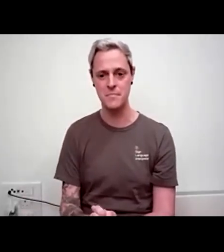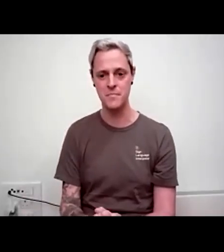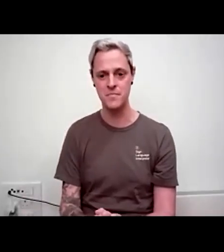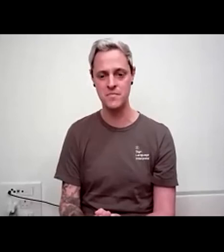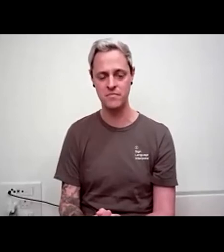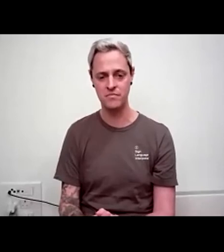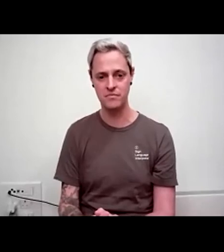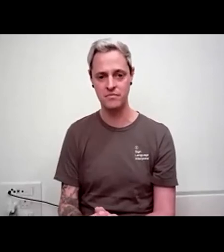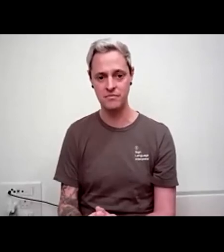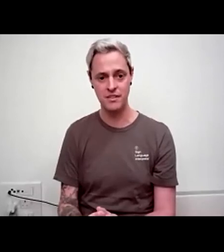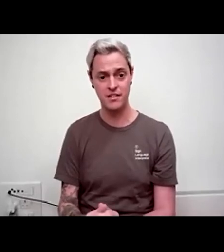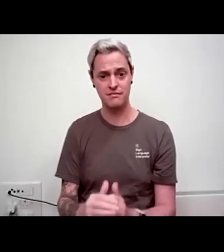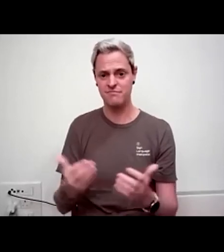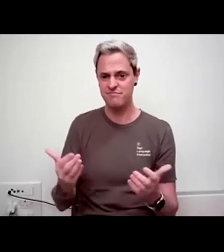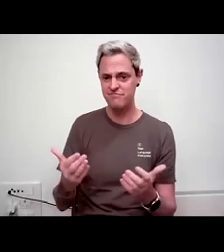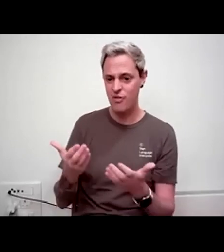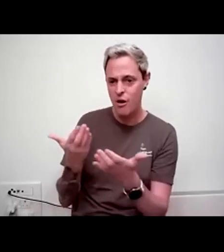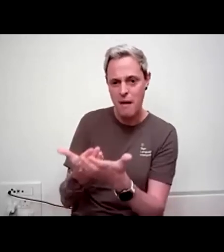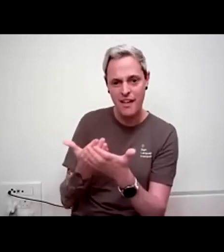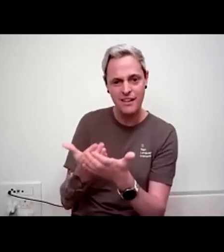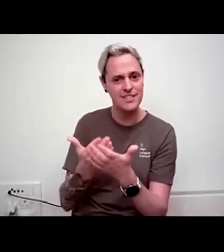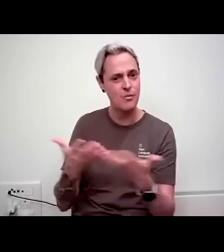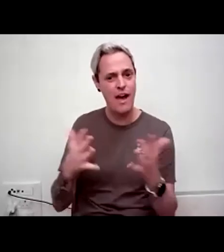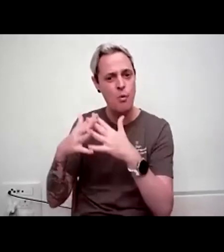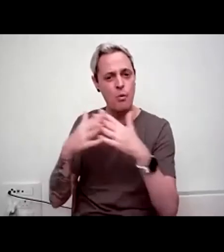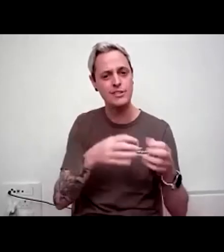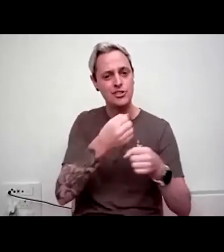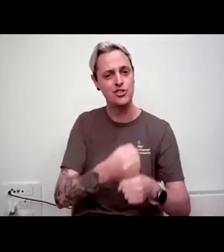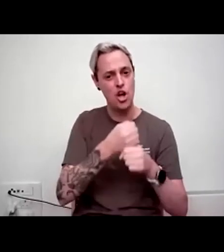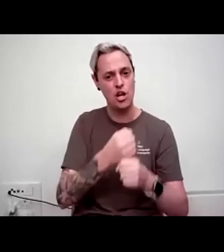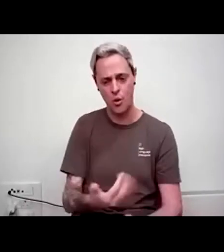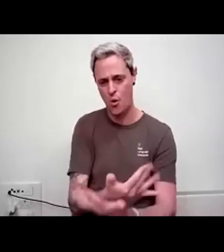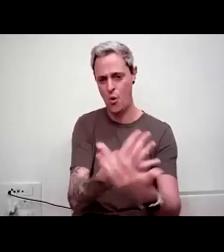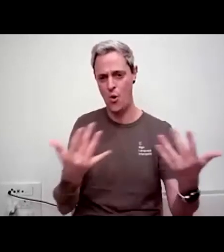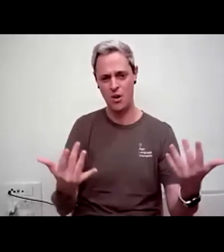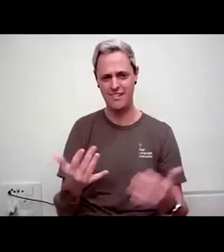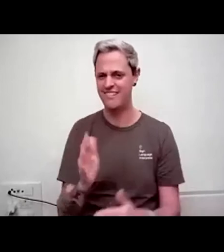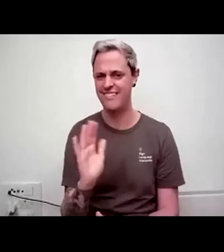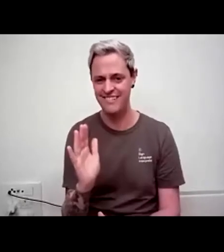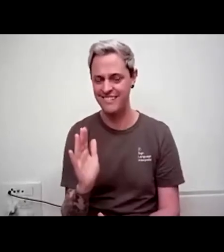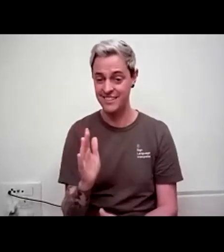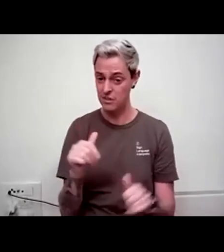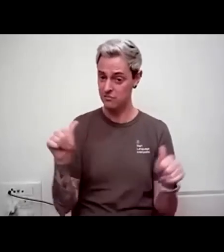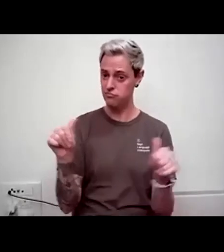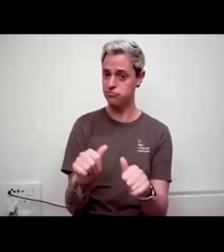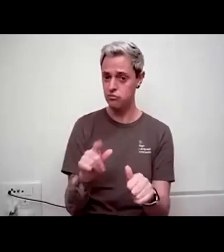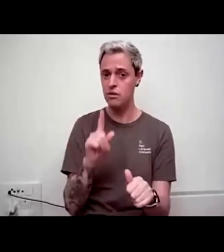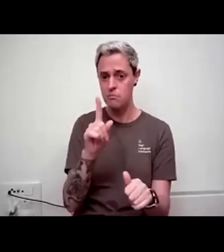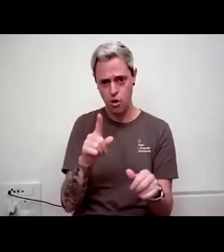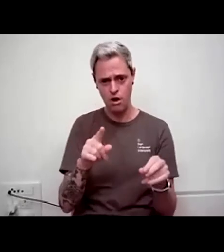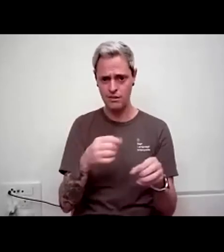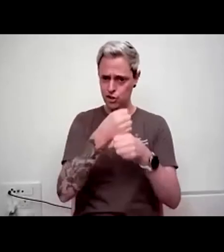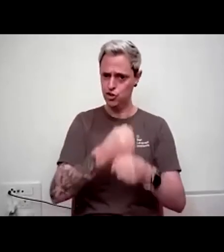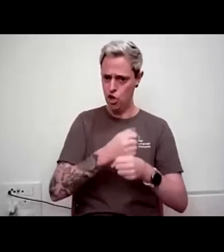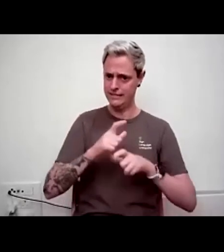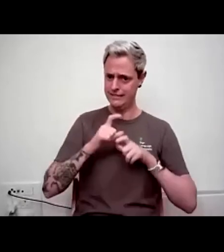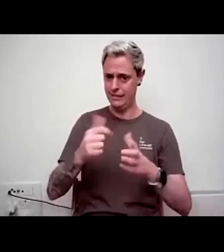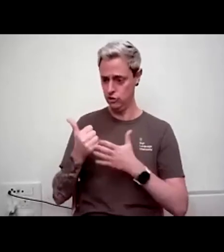There's not a lot of beggars appearing in western churches these days, which isn't to suggest that churches have abandoned charity work on the behalf of the poor.